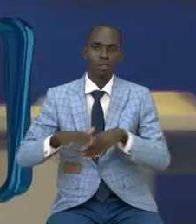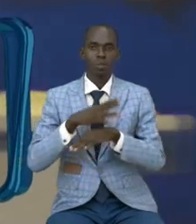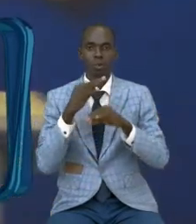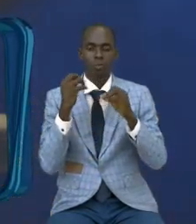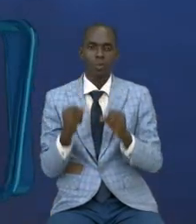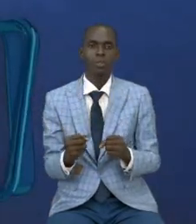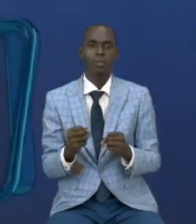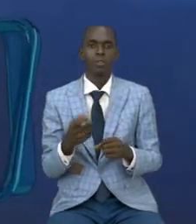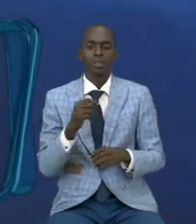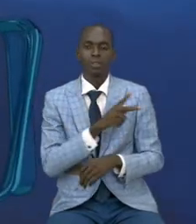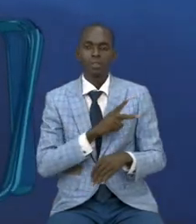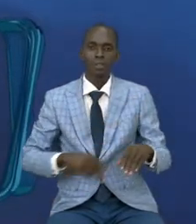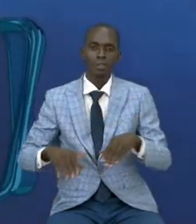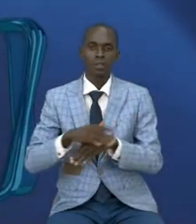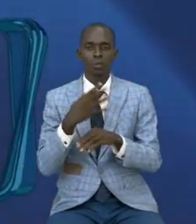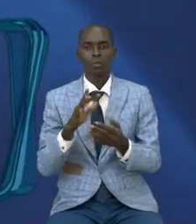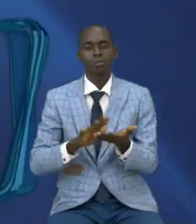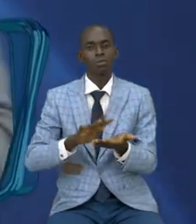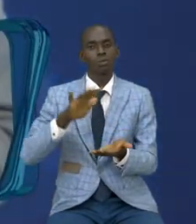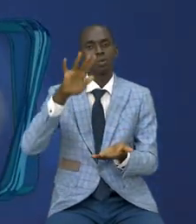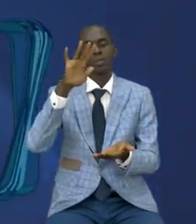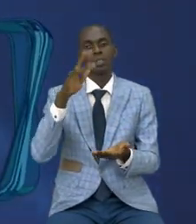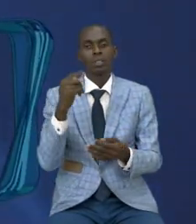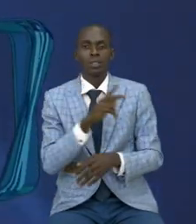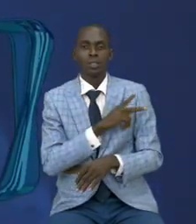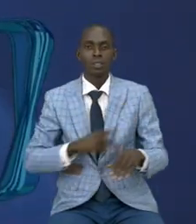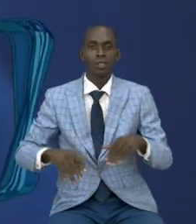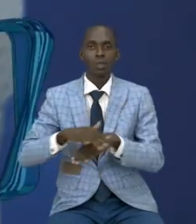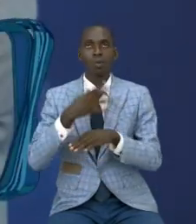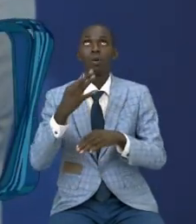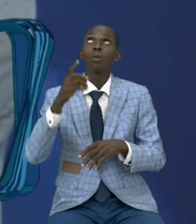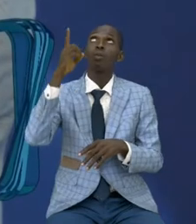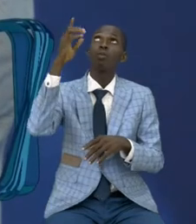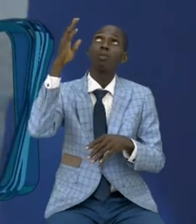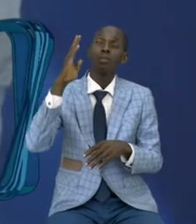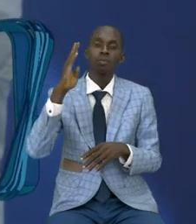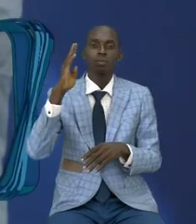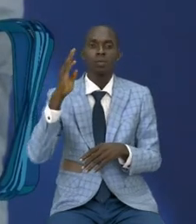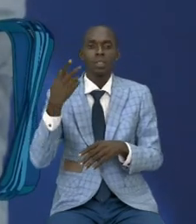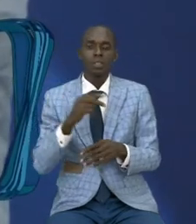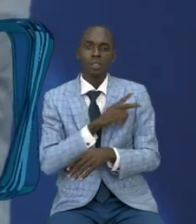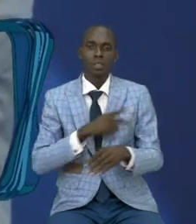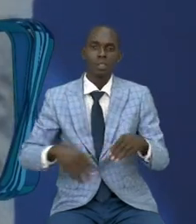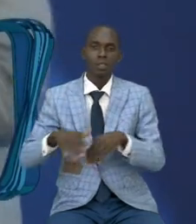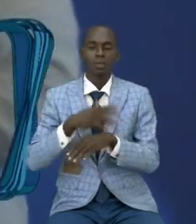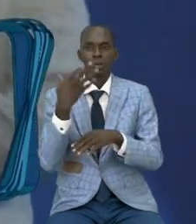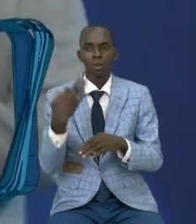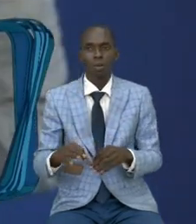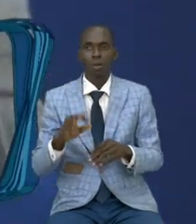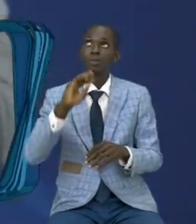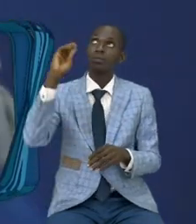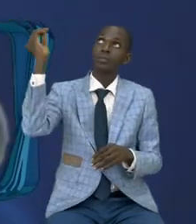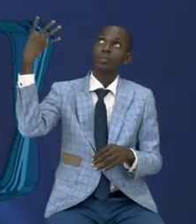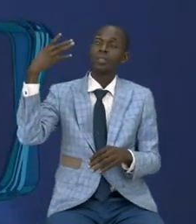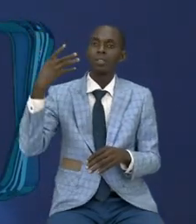the kingdom of glory the kingdom of god the kingdom of grace the kingdom of all